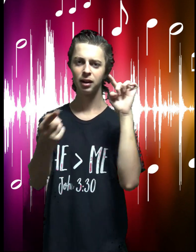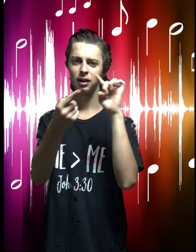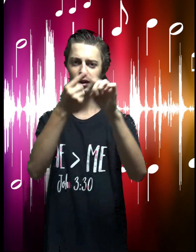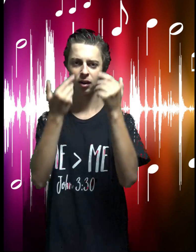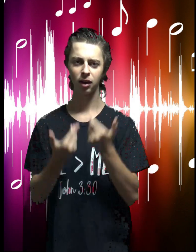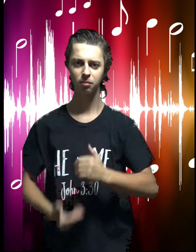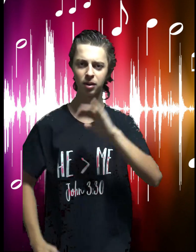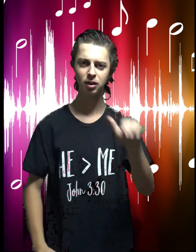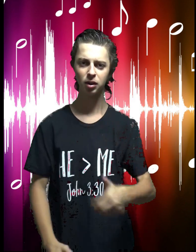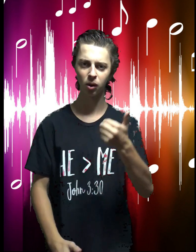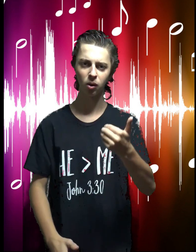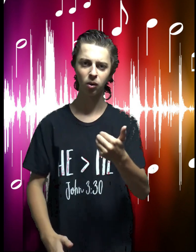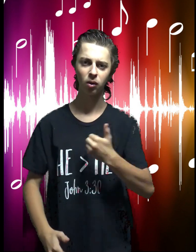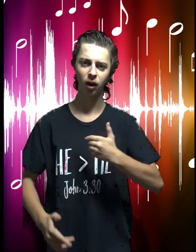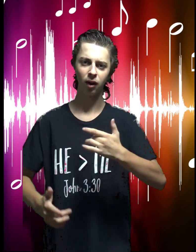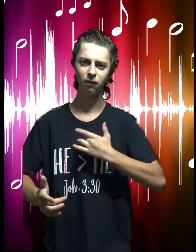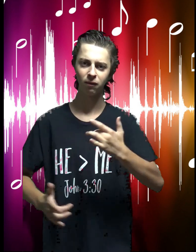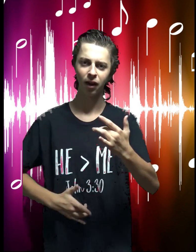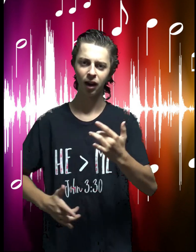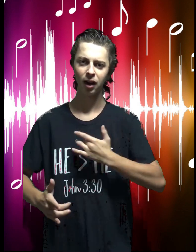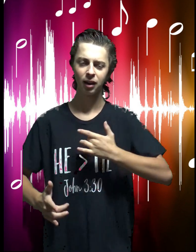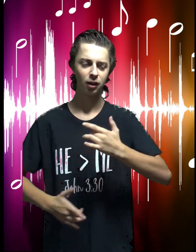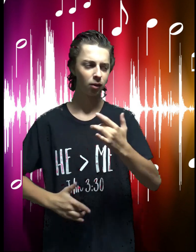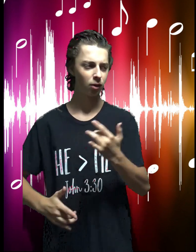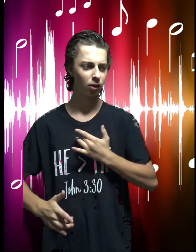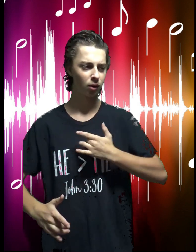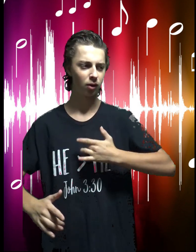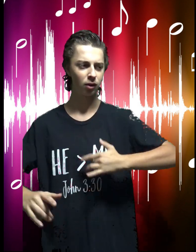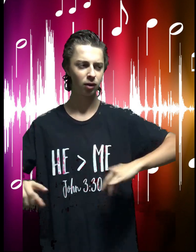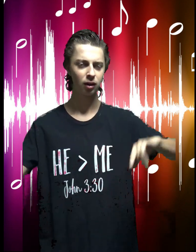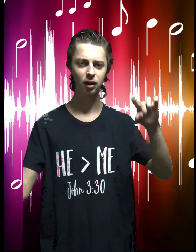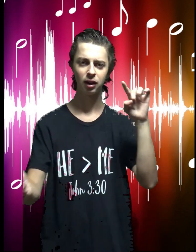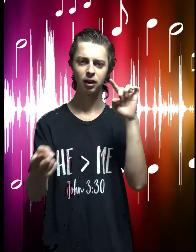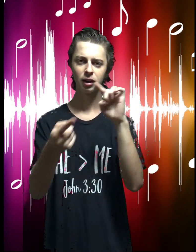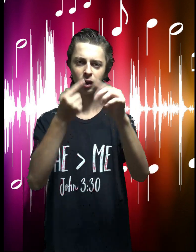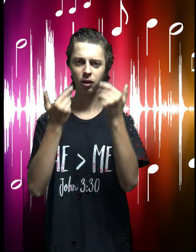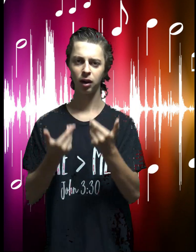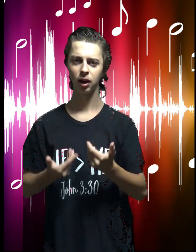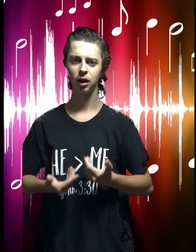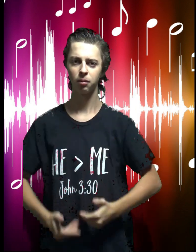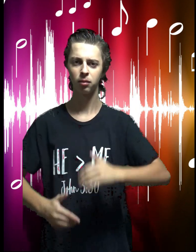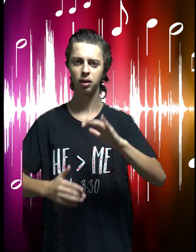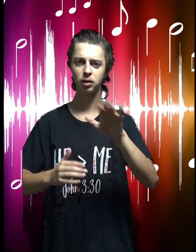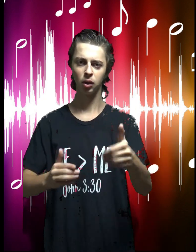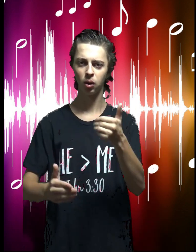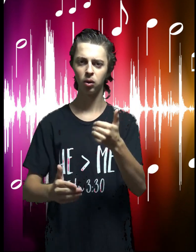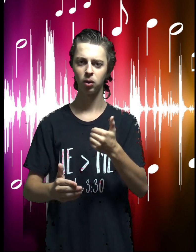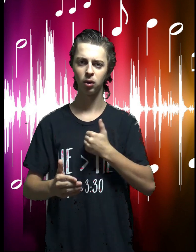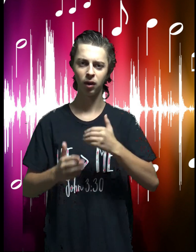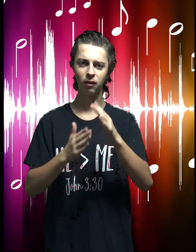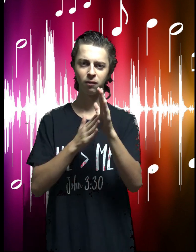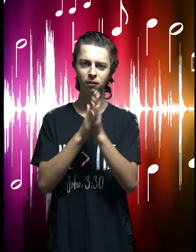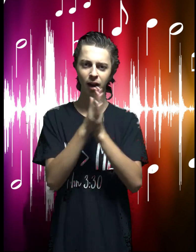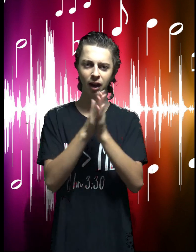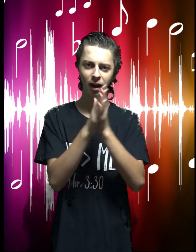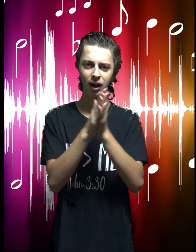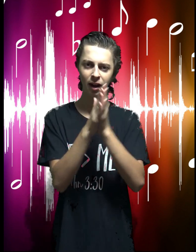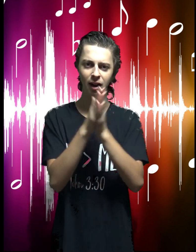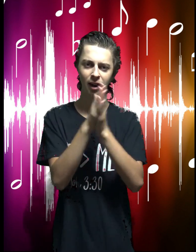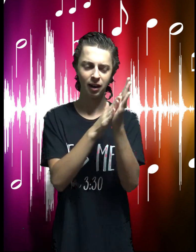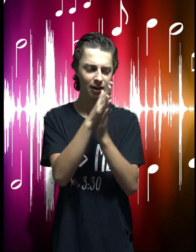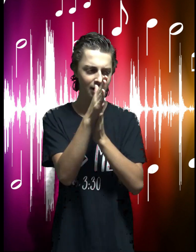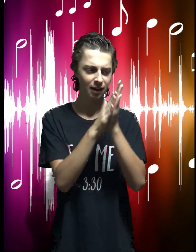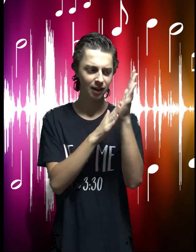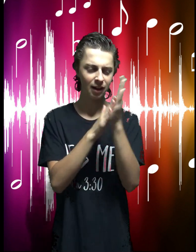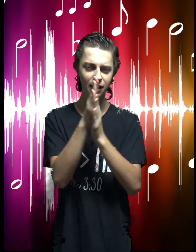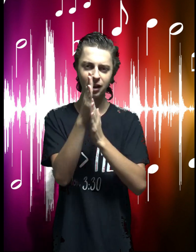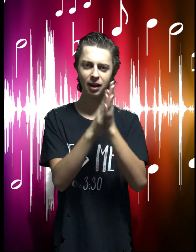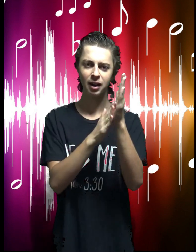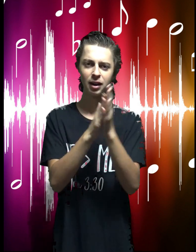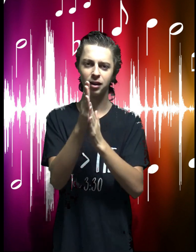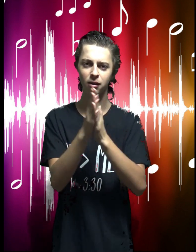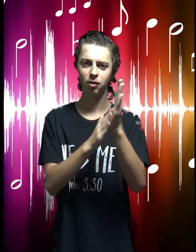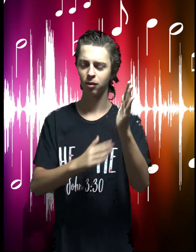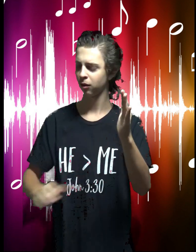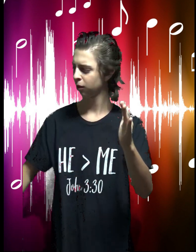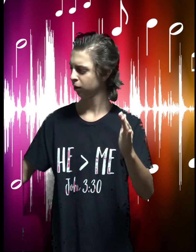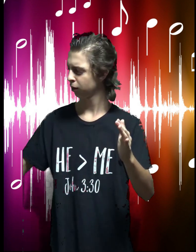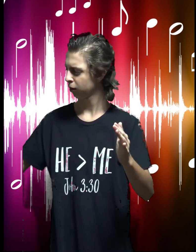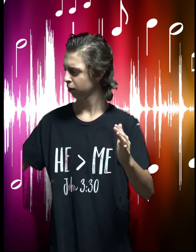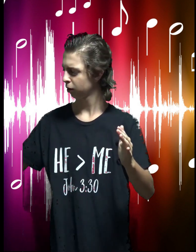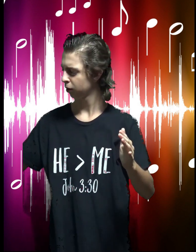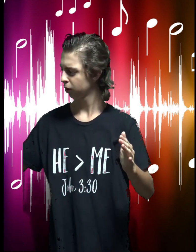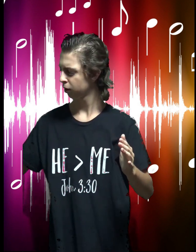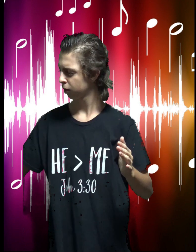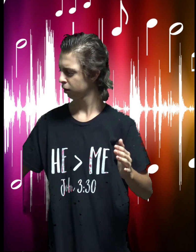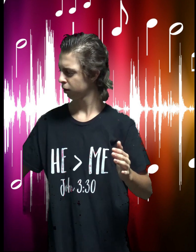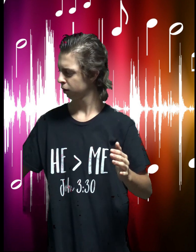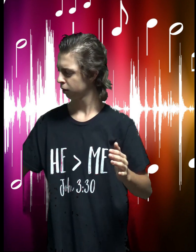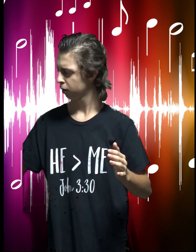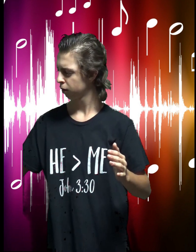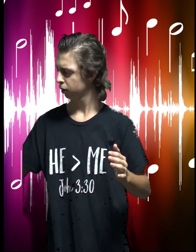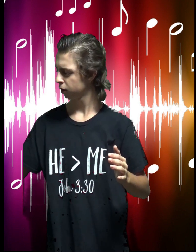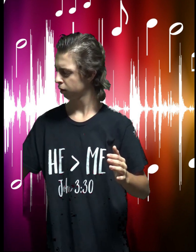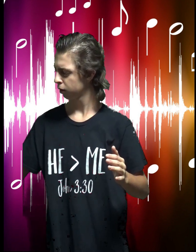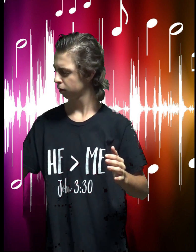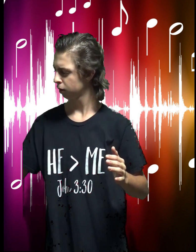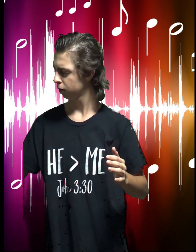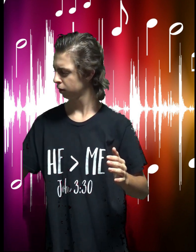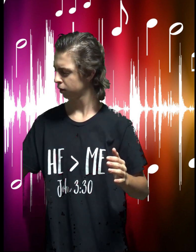Til I am a soul on fire